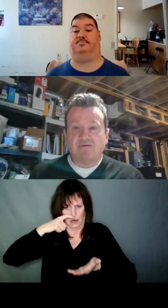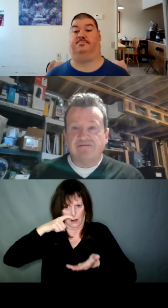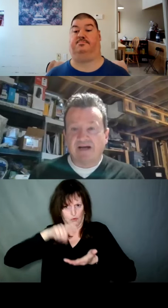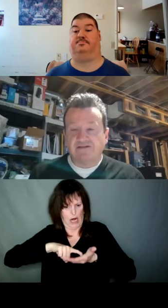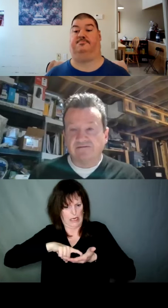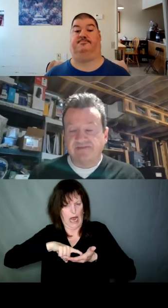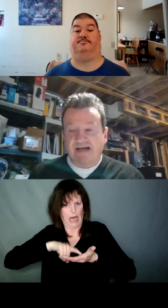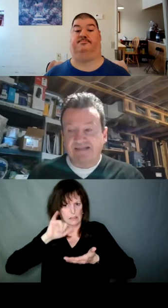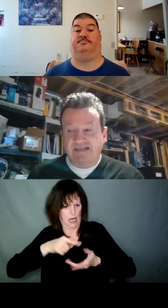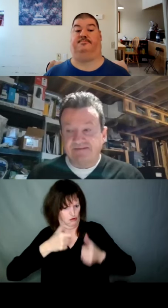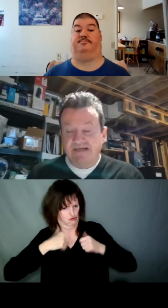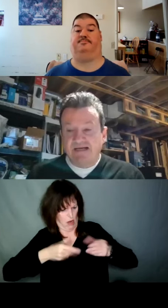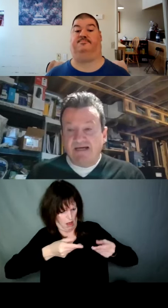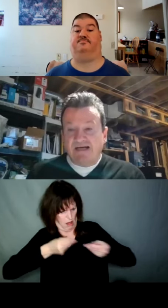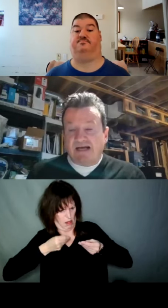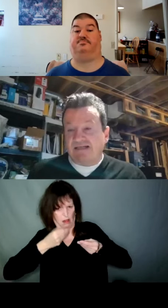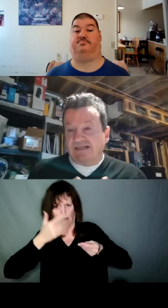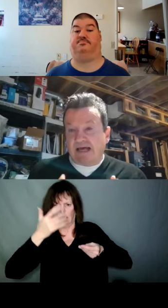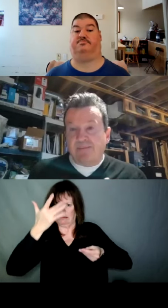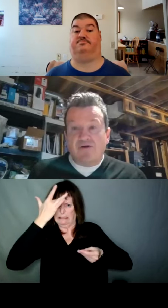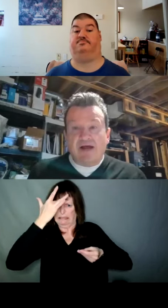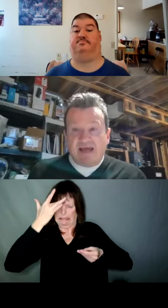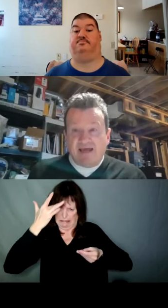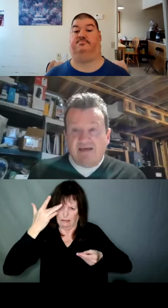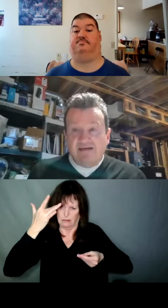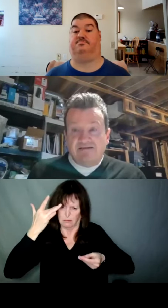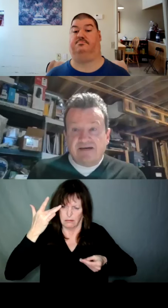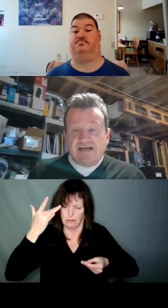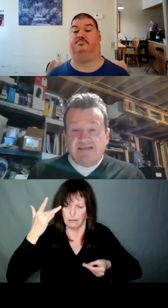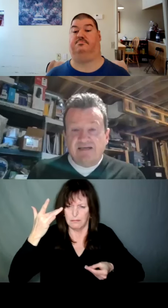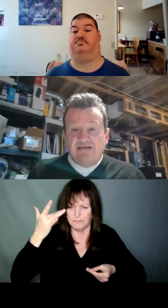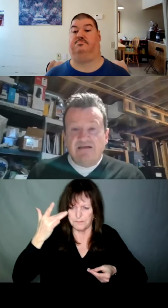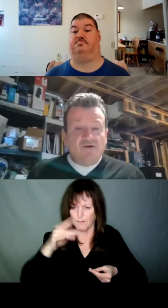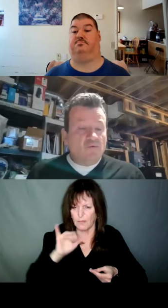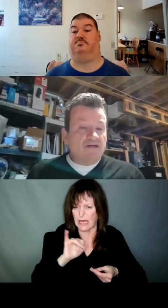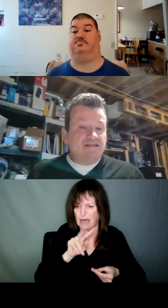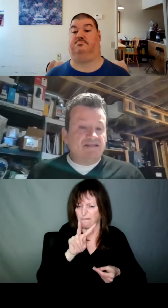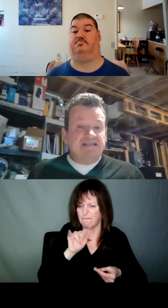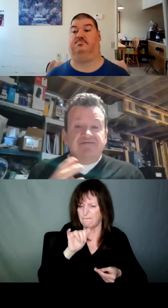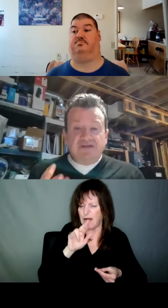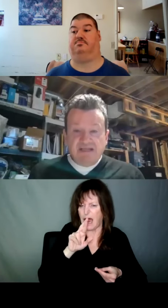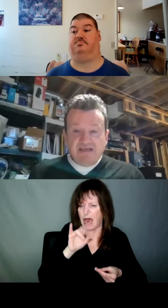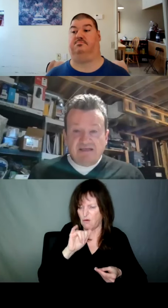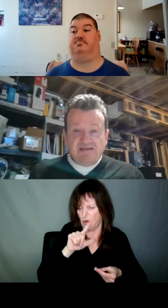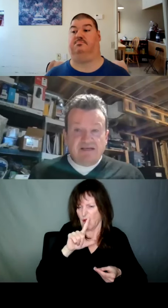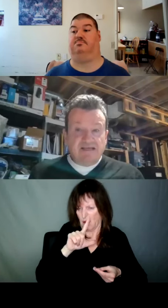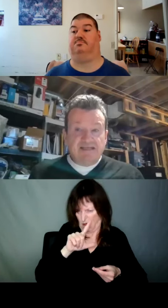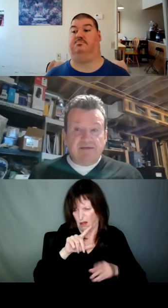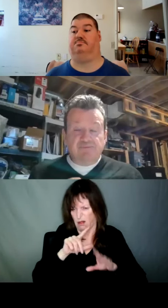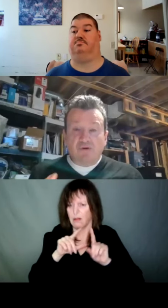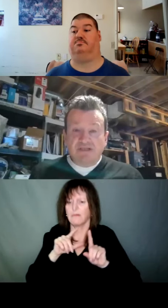Once you have that vaccine your body recognizes if Covid-19 tries to make you sick.